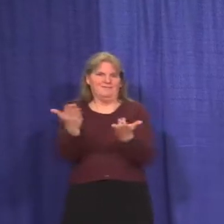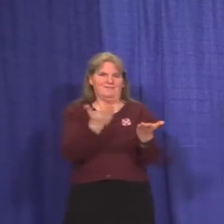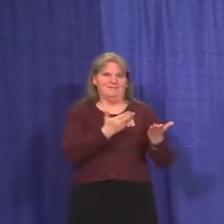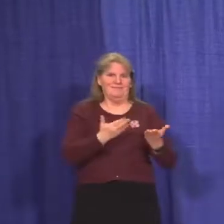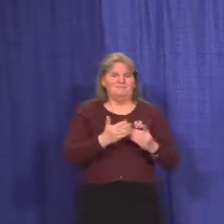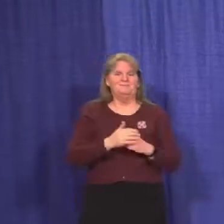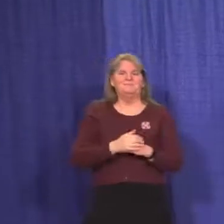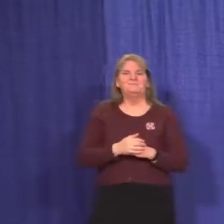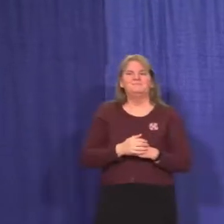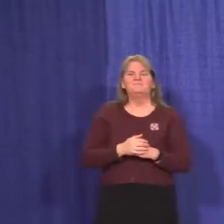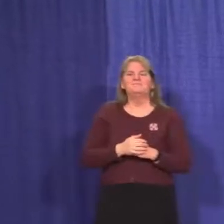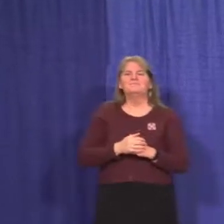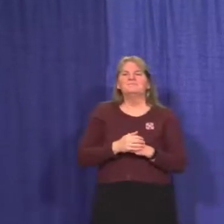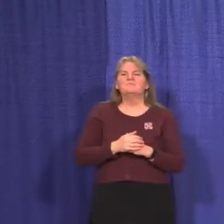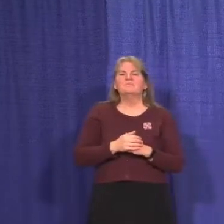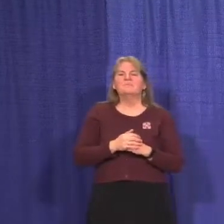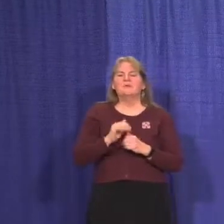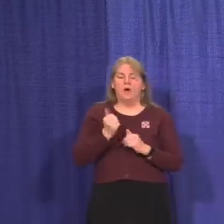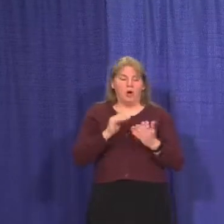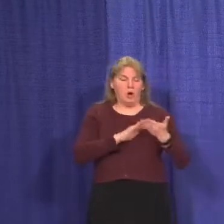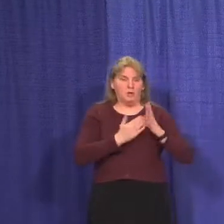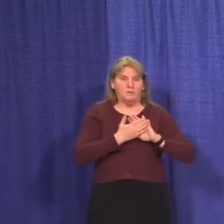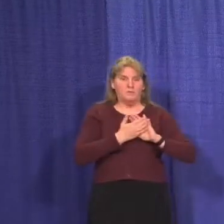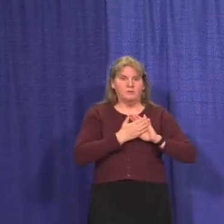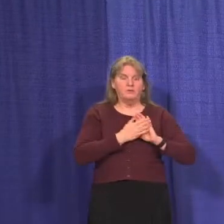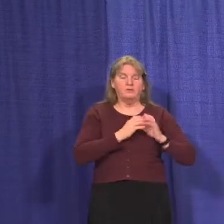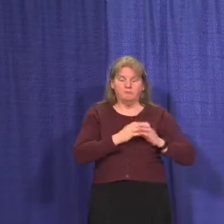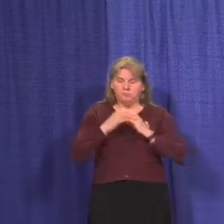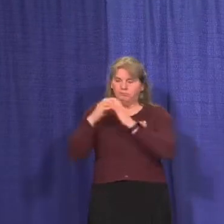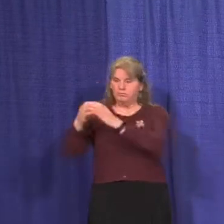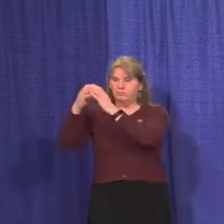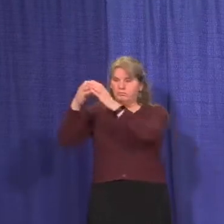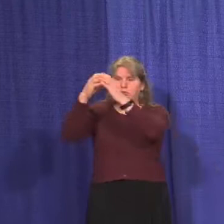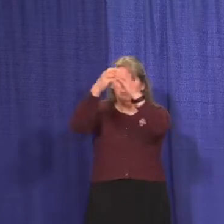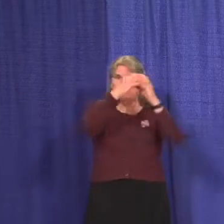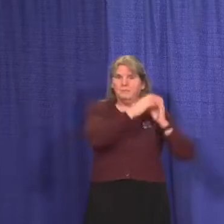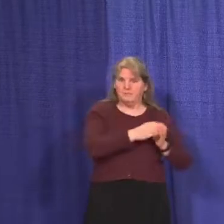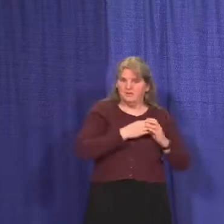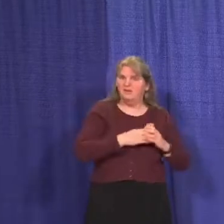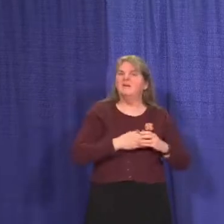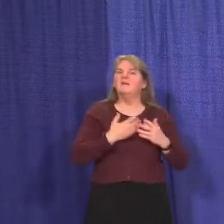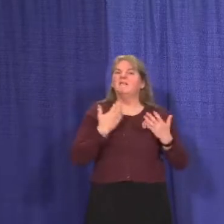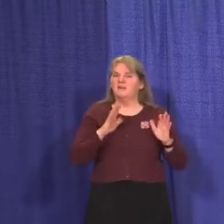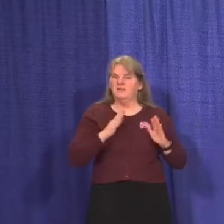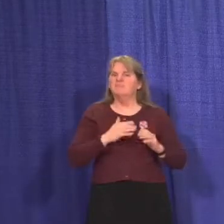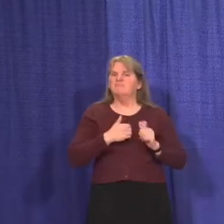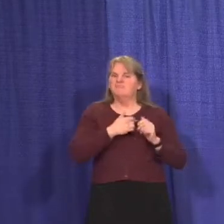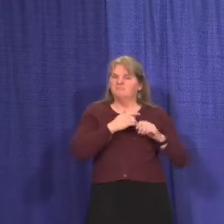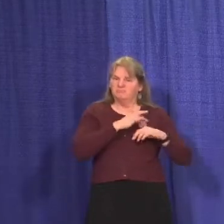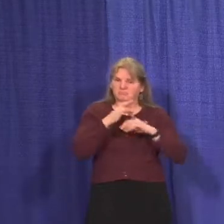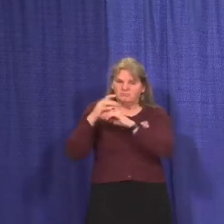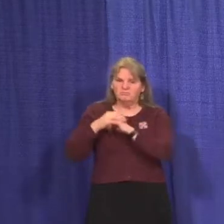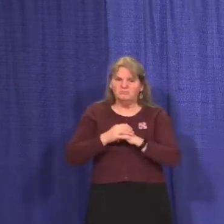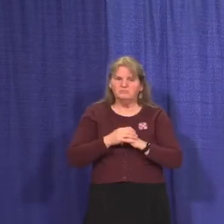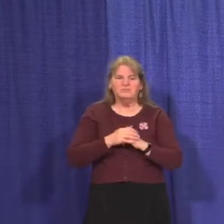community visits as scheduled. I want to congratulate team Fox who has been undertaking all the